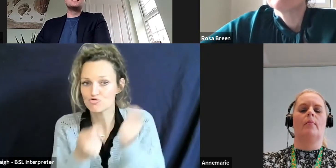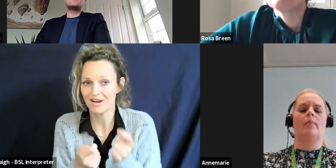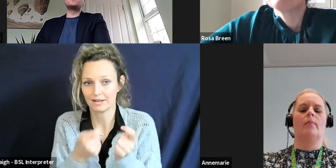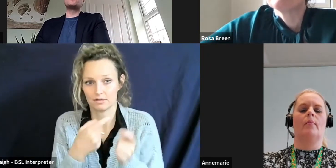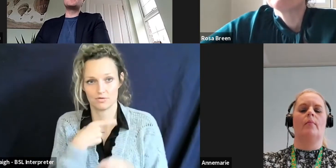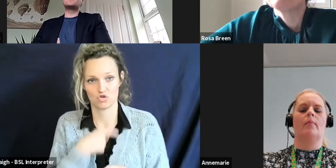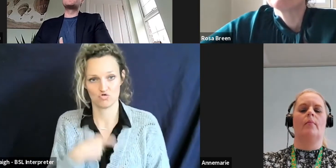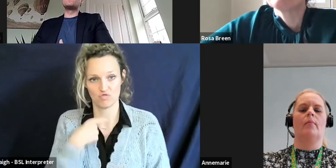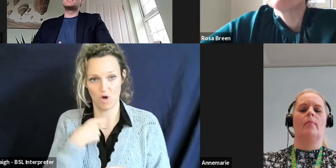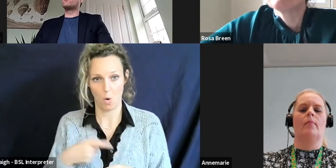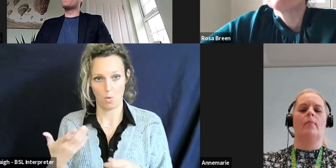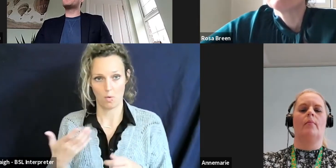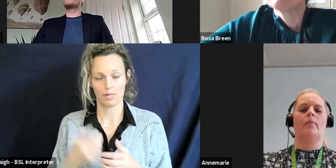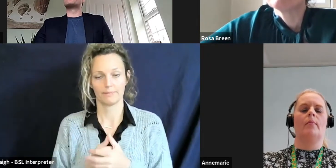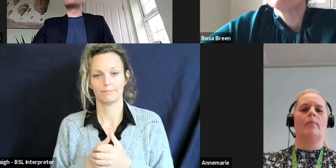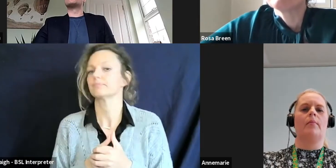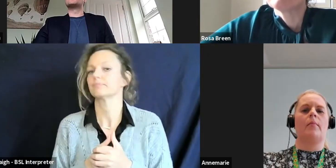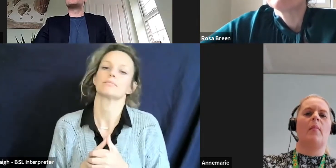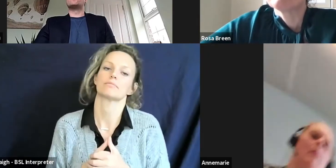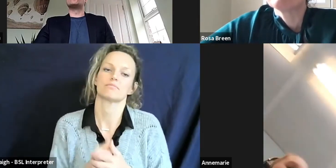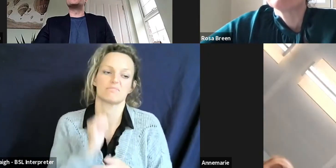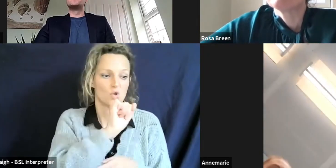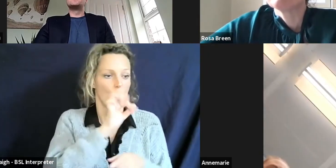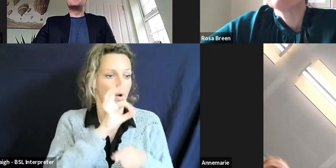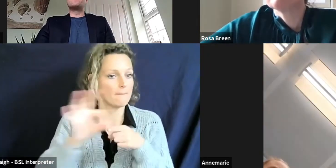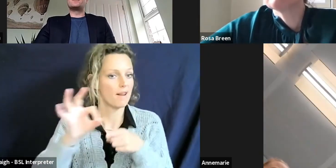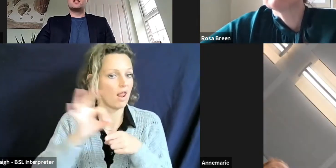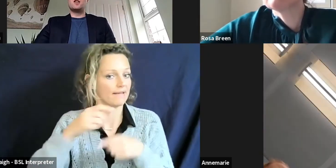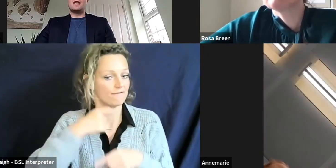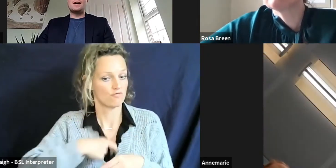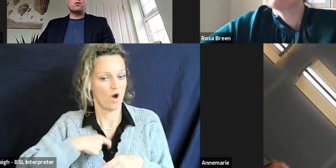CV, repeated what we already have or they add a few quotes in telling you corporate cliches like I'm a hard-working, but what do you bring to the role.